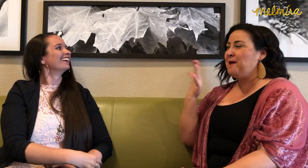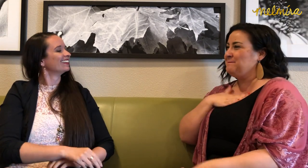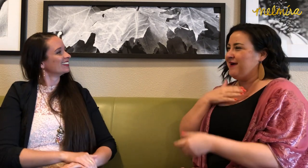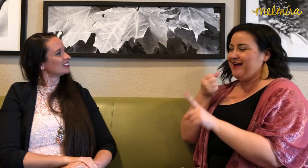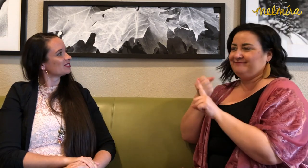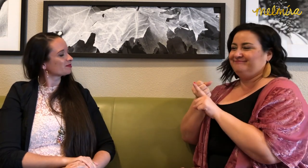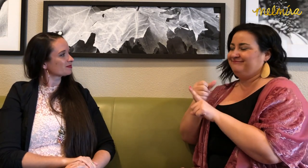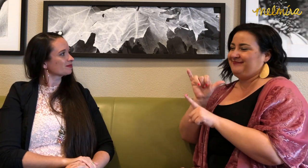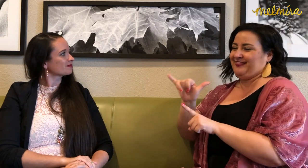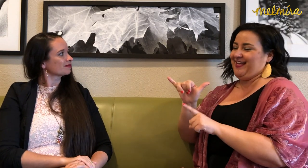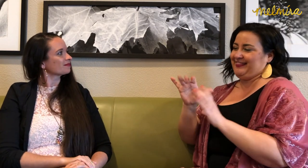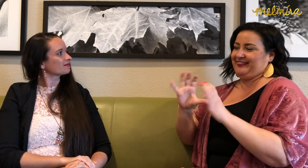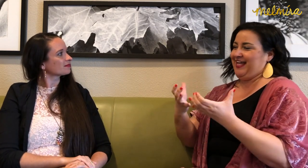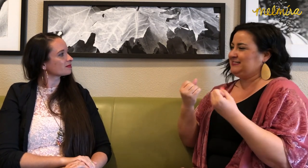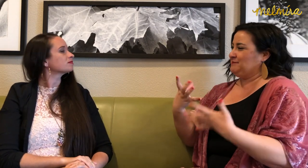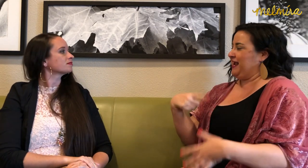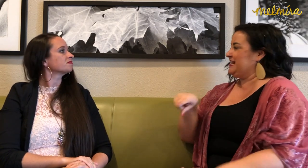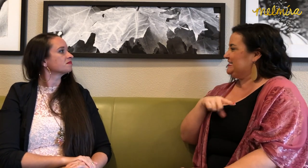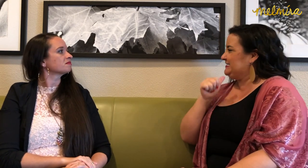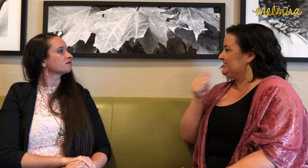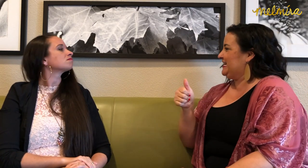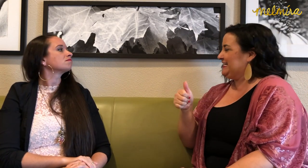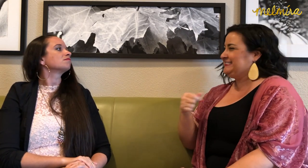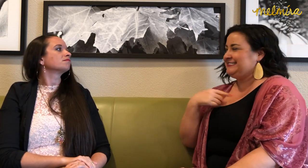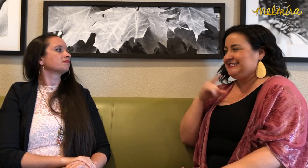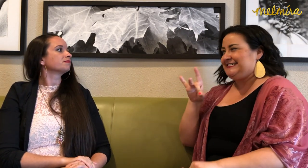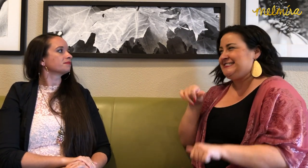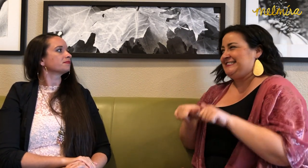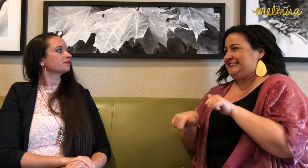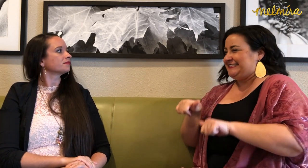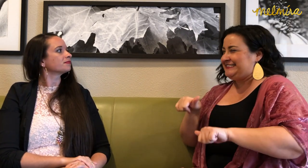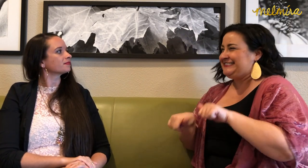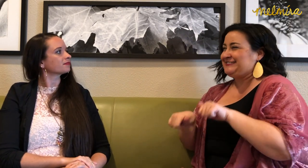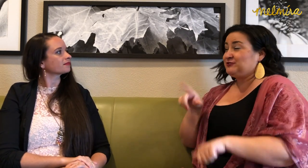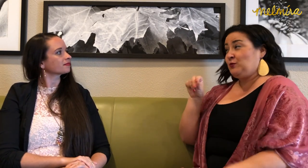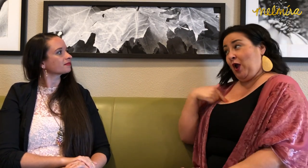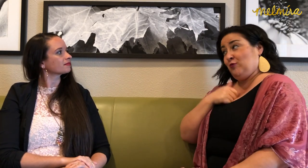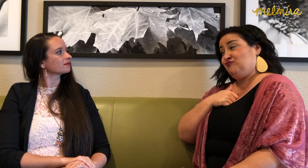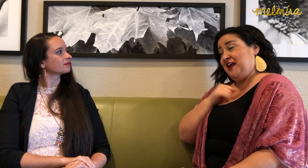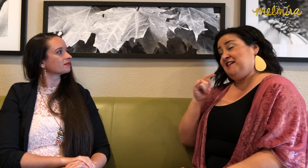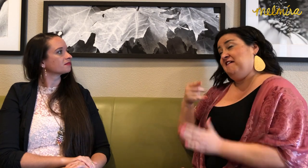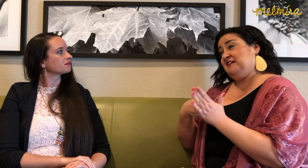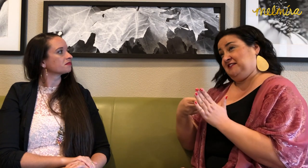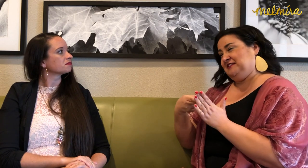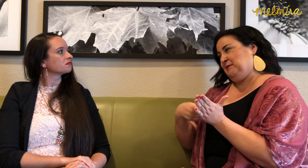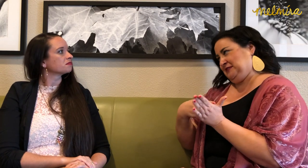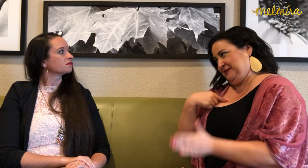I don't know why, it so happened that many people in my class didn't. I had mixed feelings. Do I regret it?